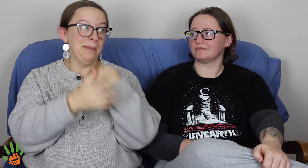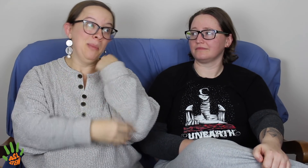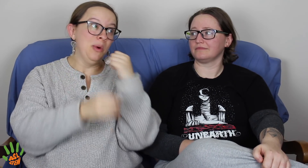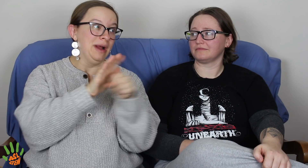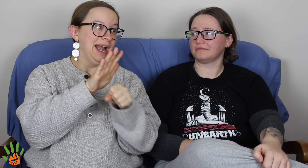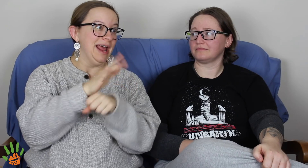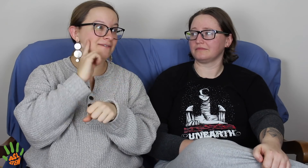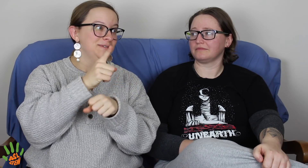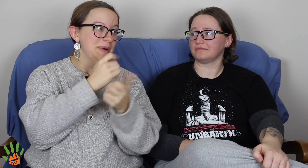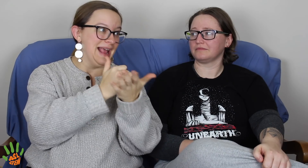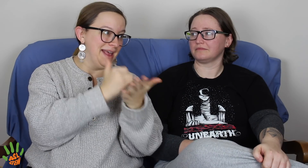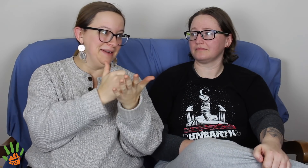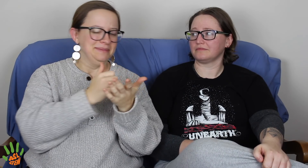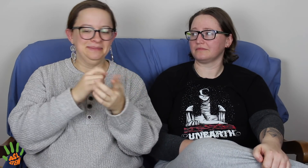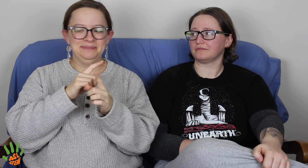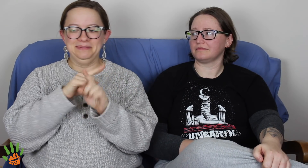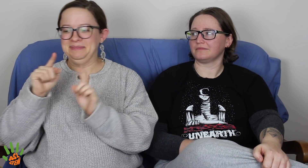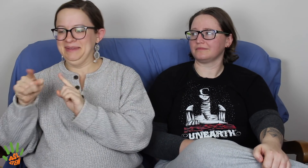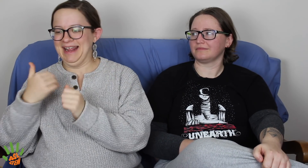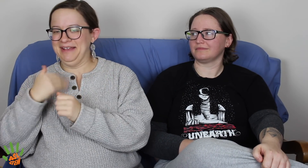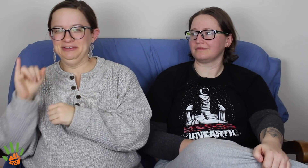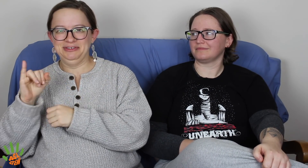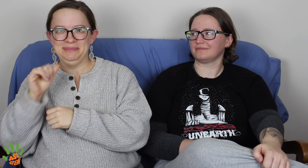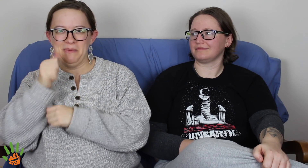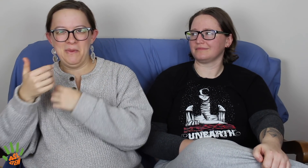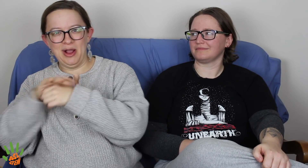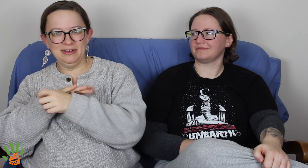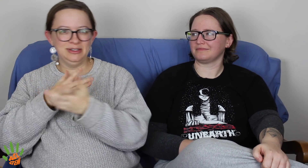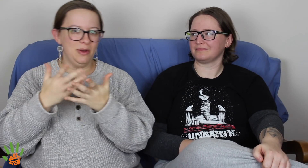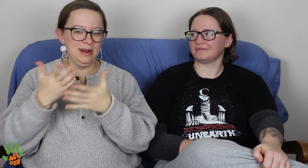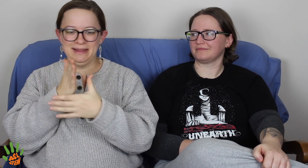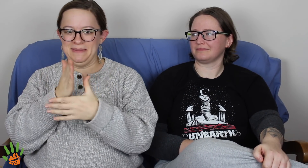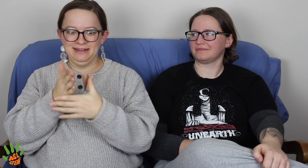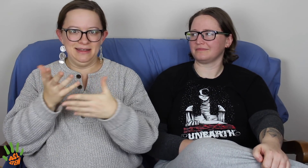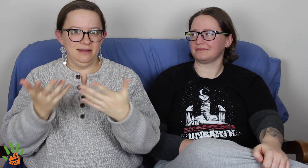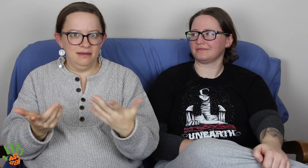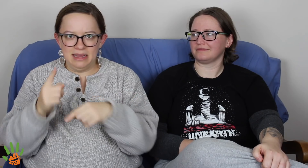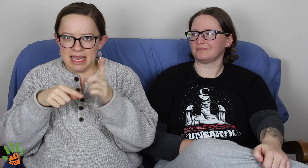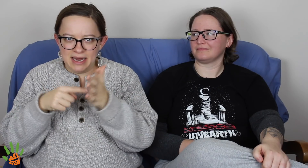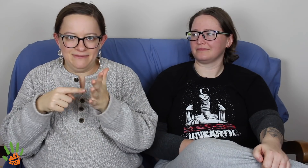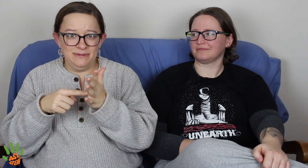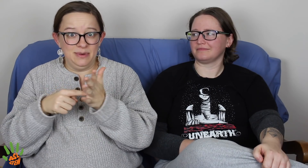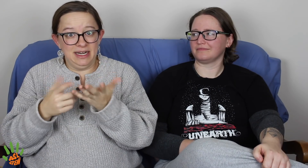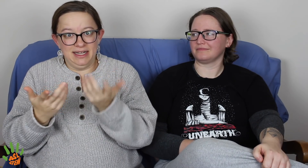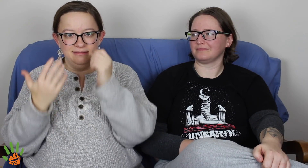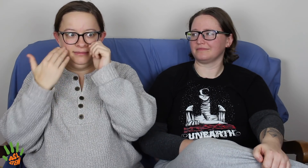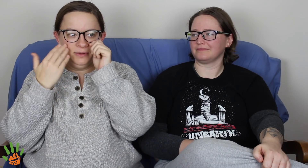I'm not poor enough to get assistance, but I don't have insurance that will cover it. So I'm in the middle and I just can't afford it.